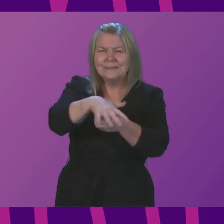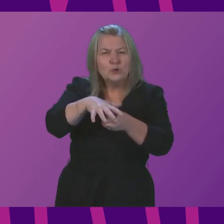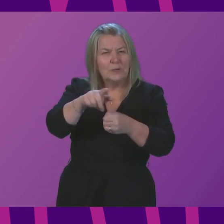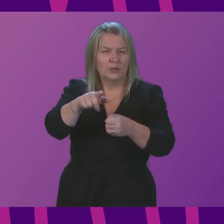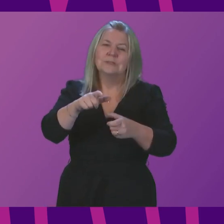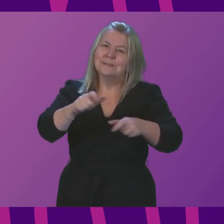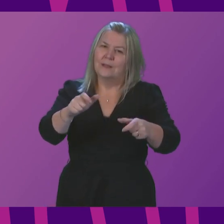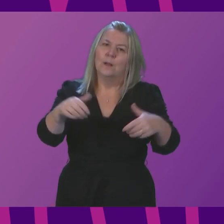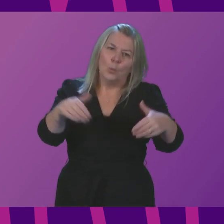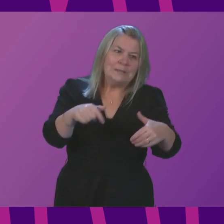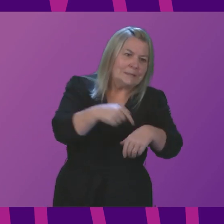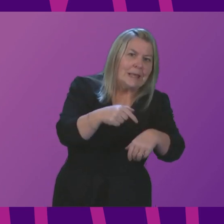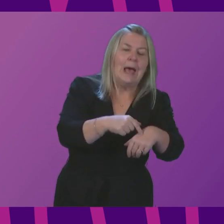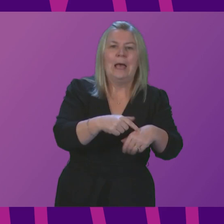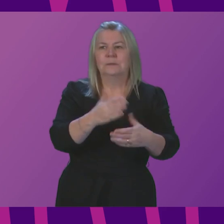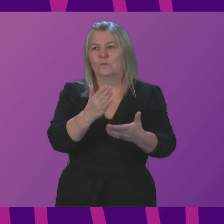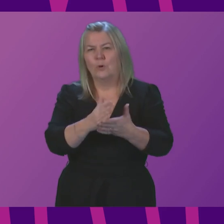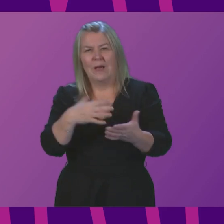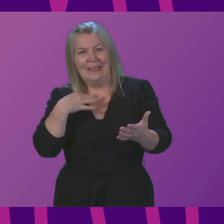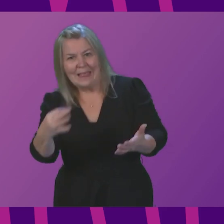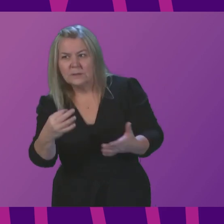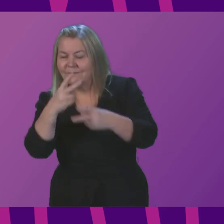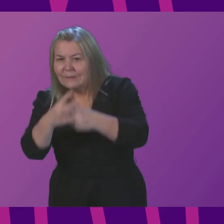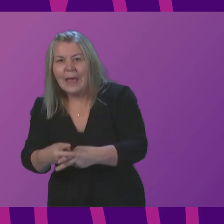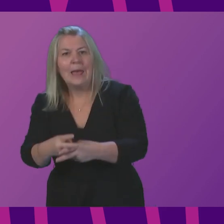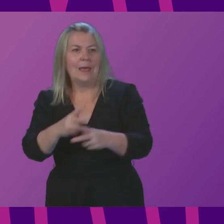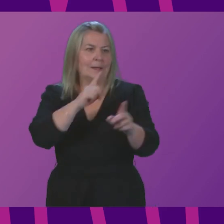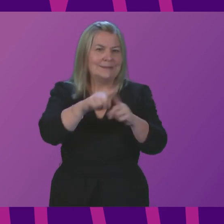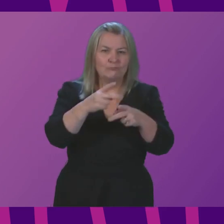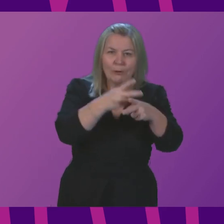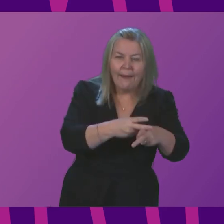in-patient elective care. It is therefore very important that, when people get appointments,